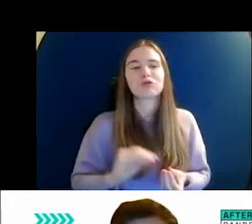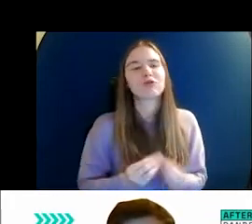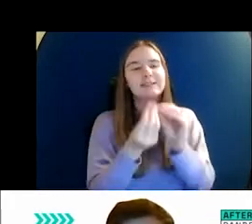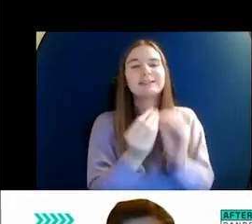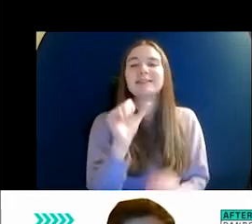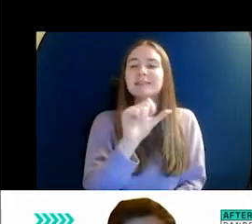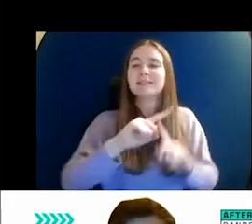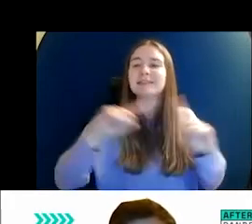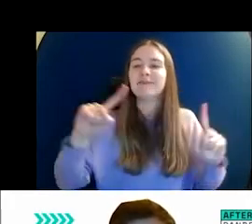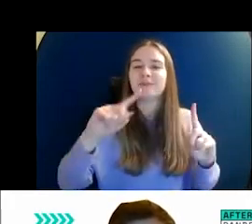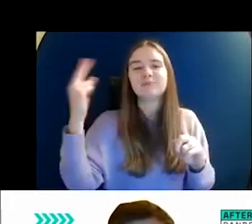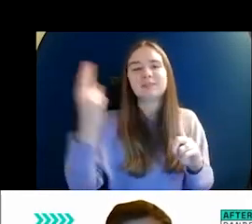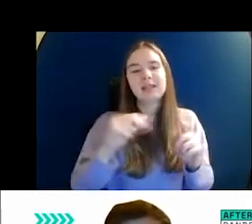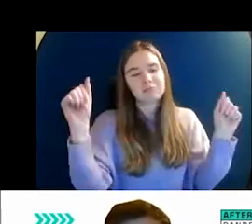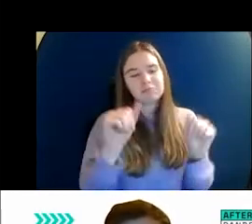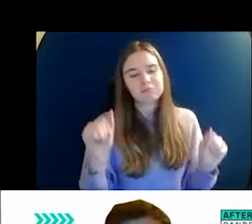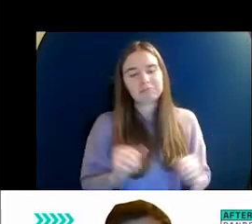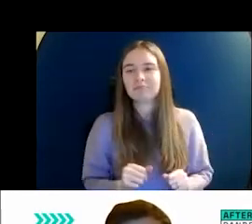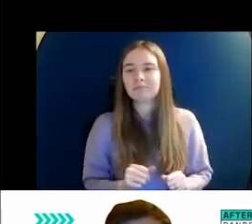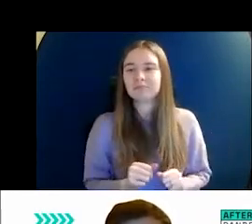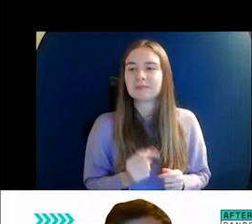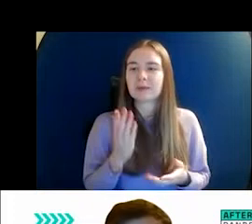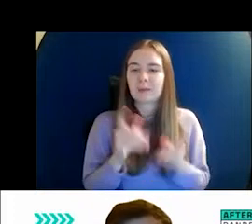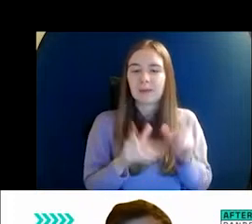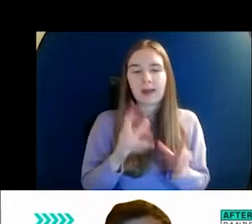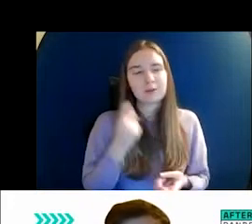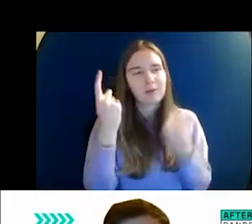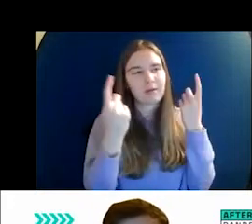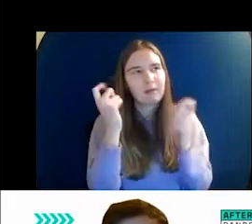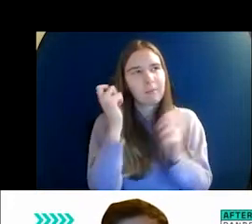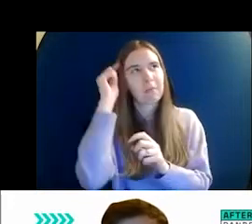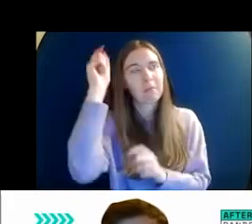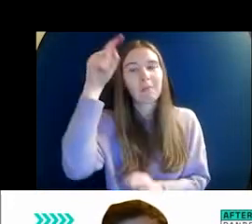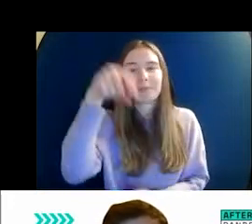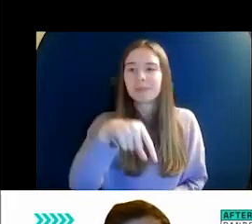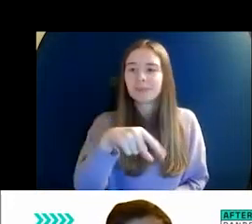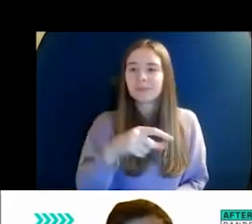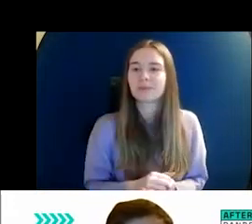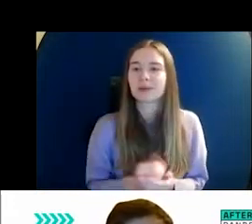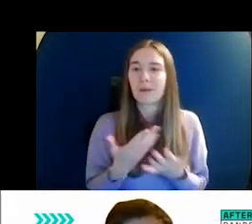design briefs whereby we asked people to come up with an idea, and the majority of people who came back